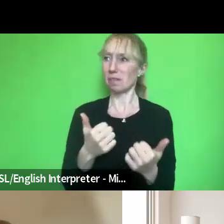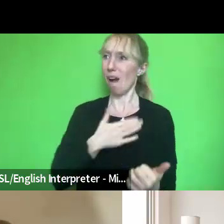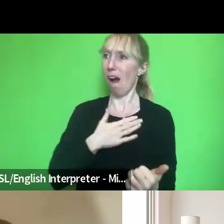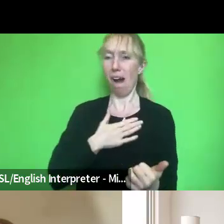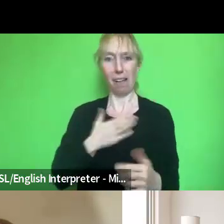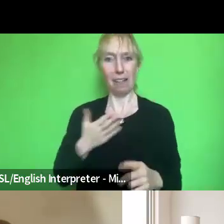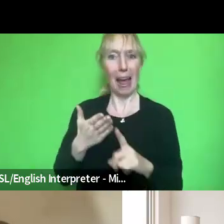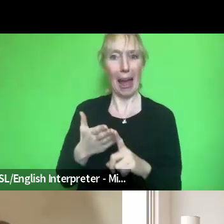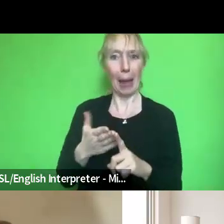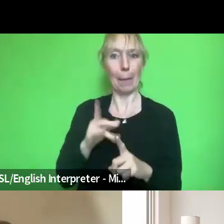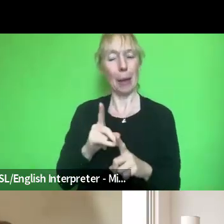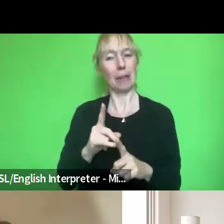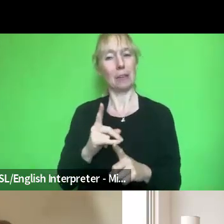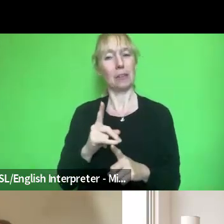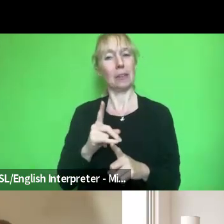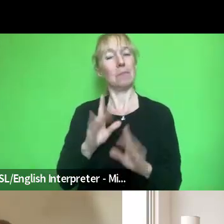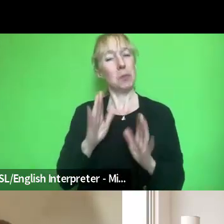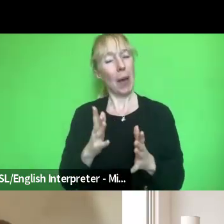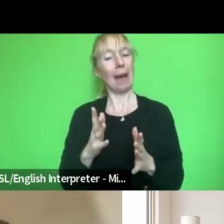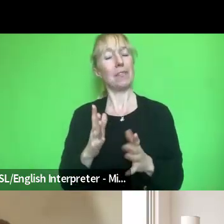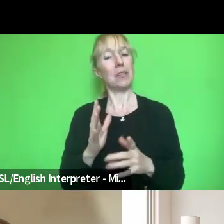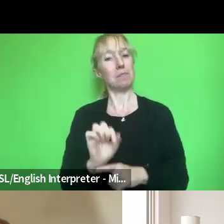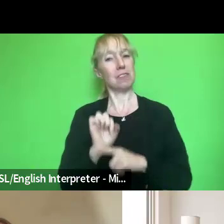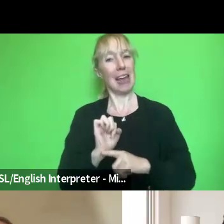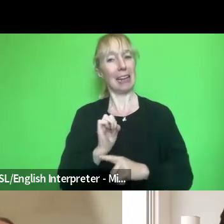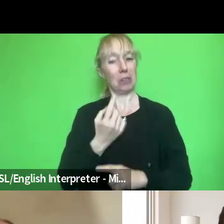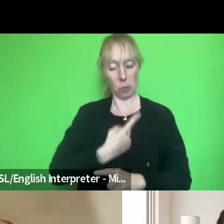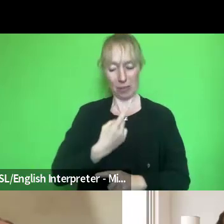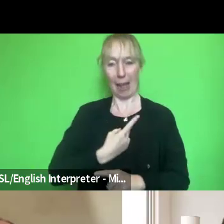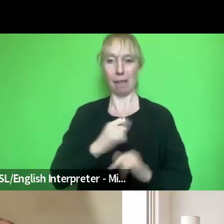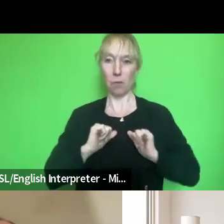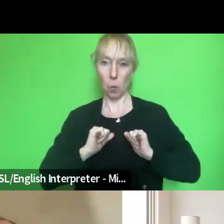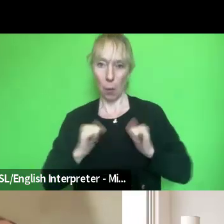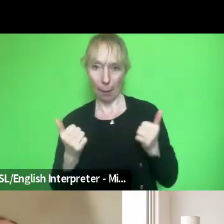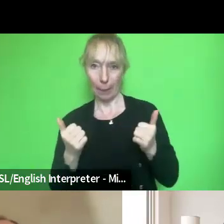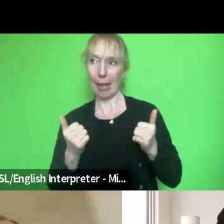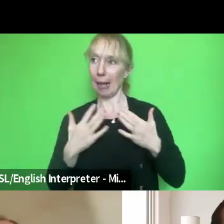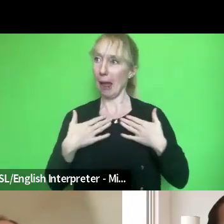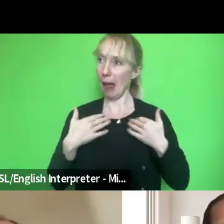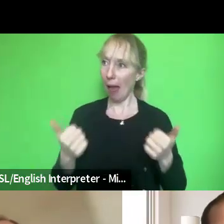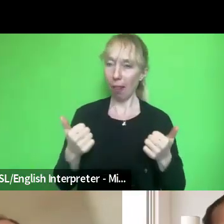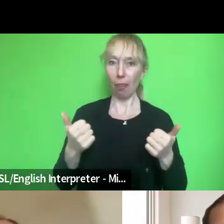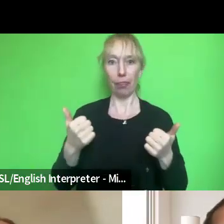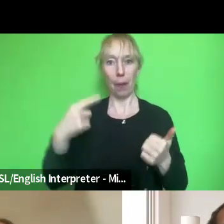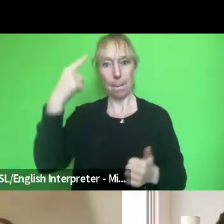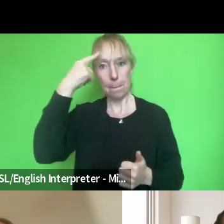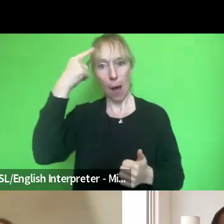own wellbeing and sanity that you have to consider. And so yeah, I do think it's a sort of resilience point,